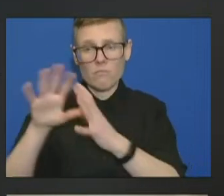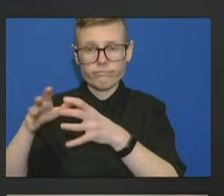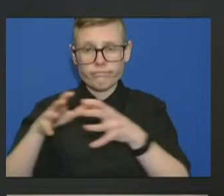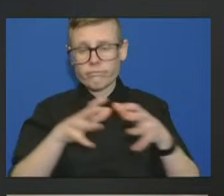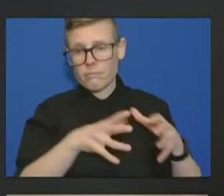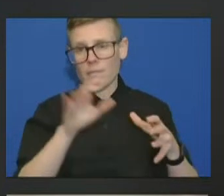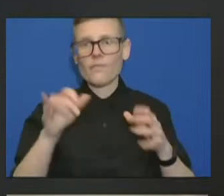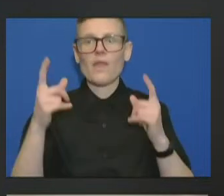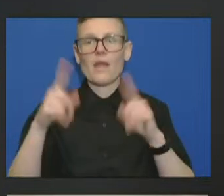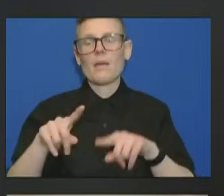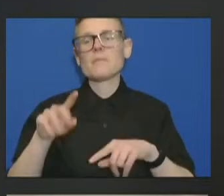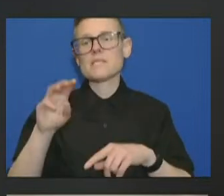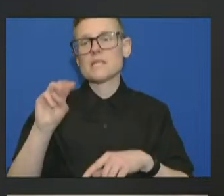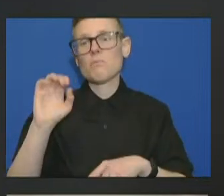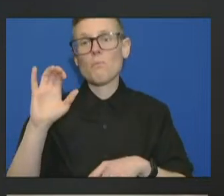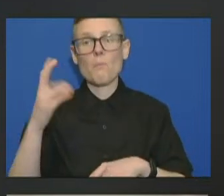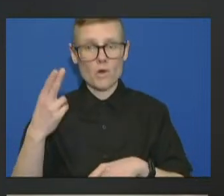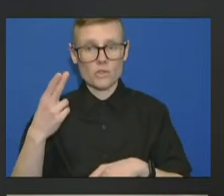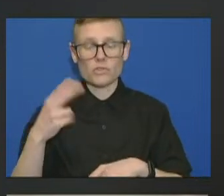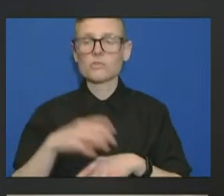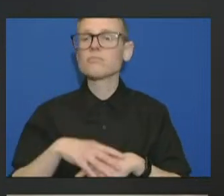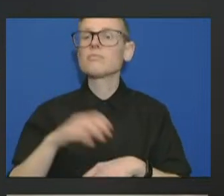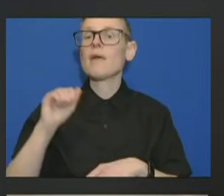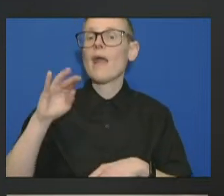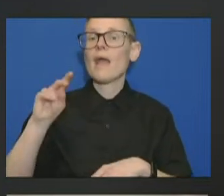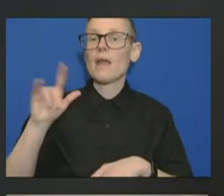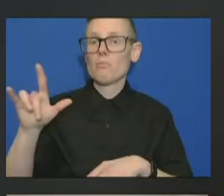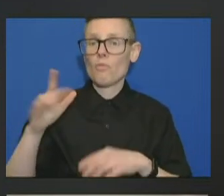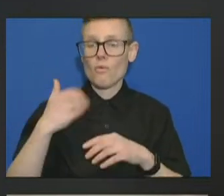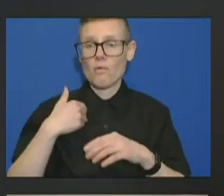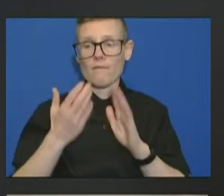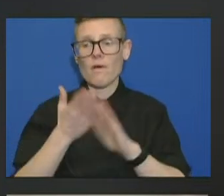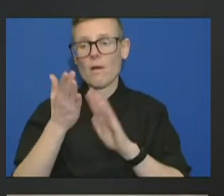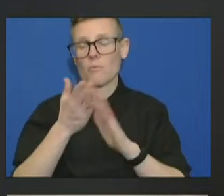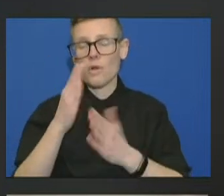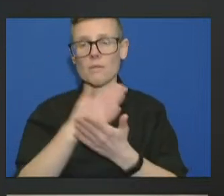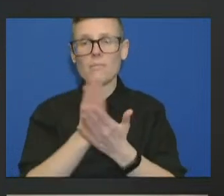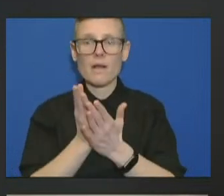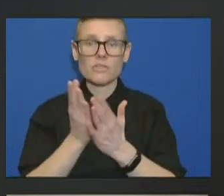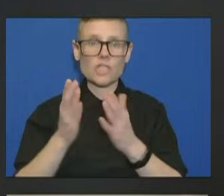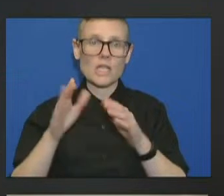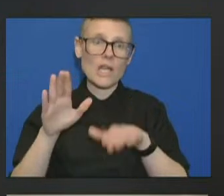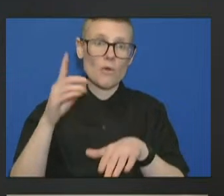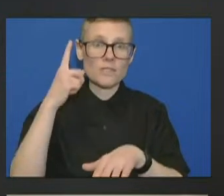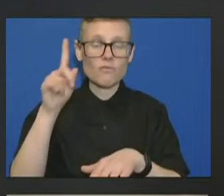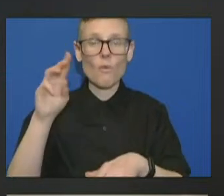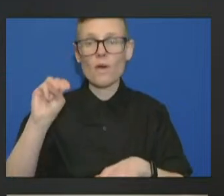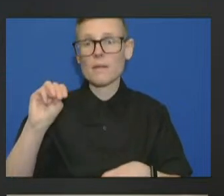for all of the county entities, including M.c.p.s. That happens